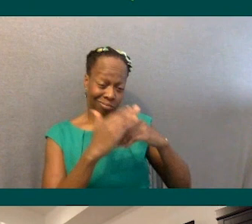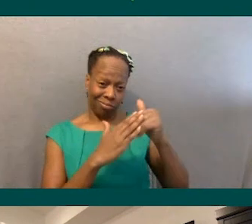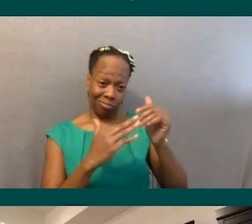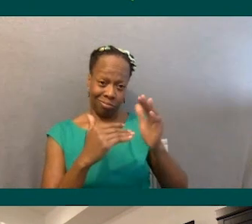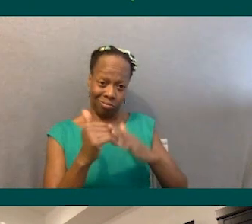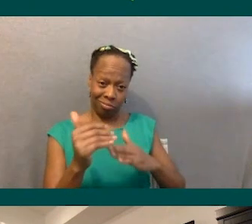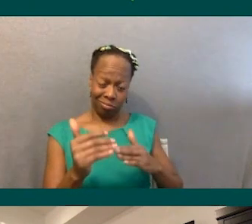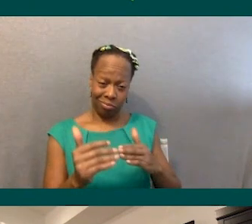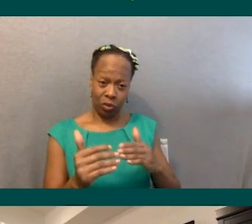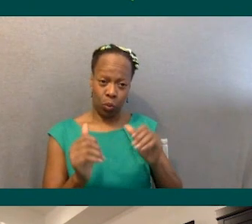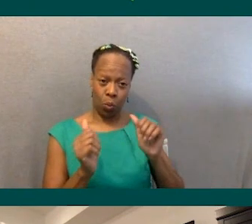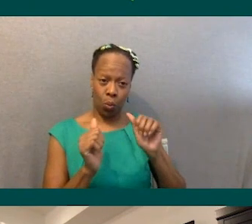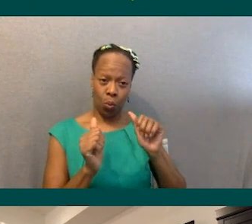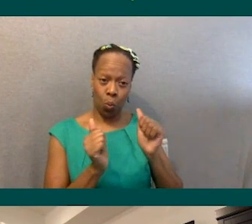with that sort of a question.